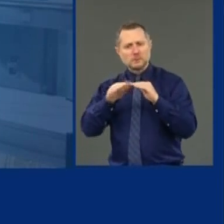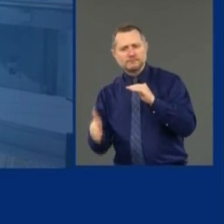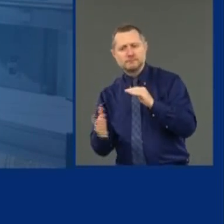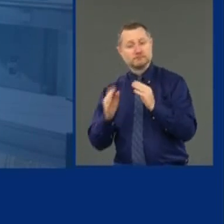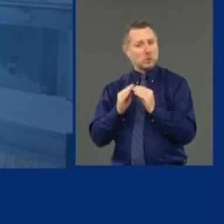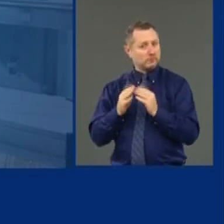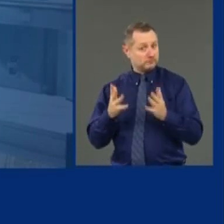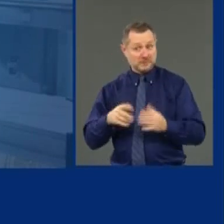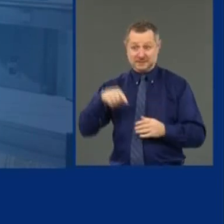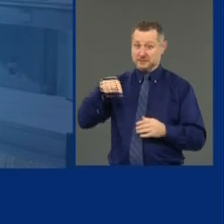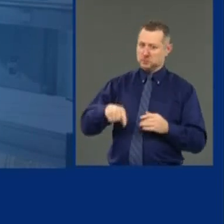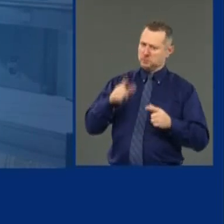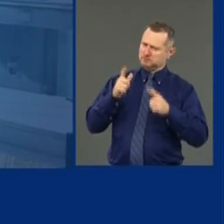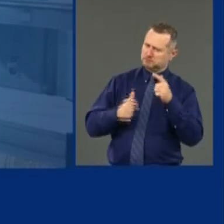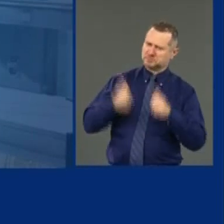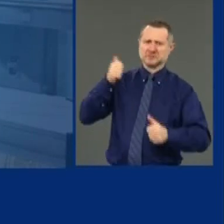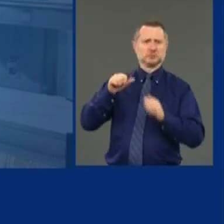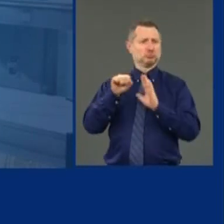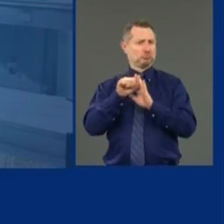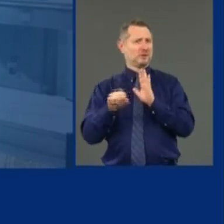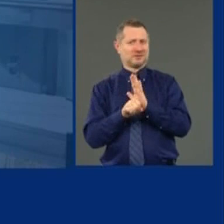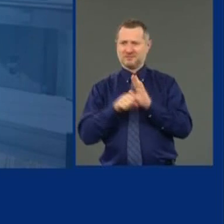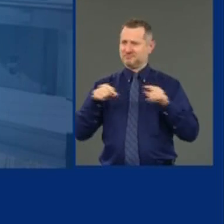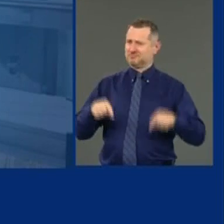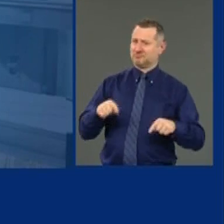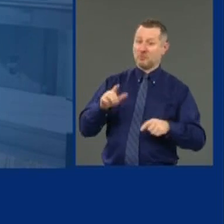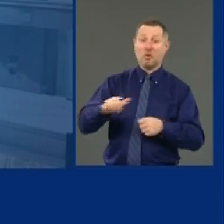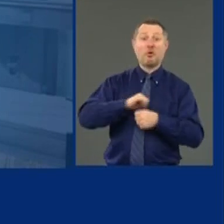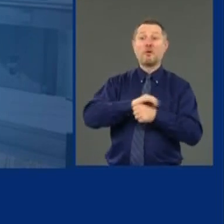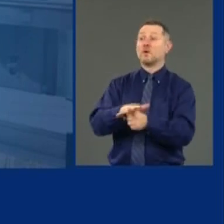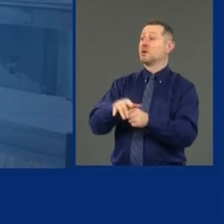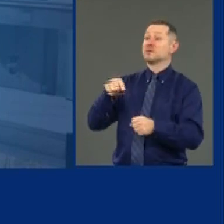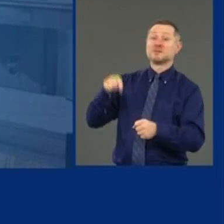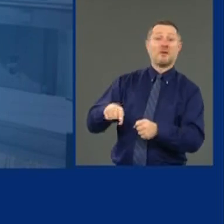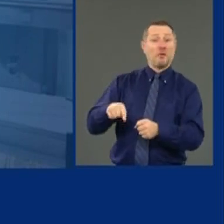TO DECLINE, 74 THIS IS ALWAYS PAINFUL. WE ARE GOING TO WATCH THE NUMBER TO SEE HOW FAR DOWN IT GOES.